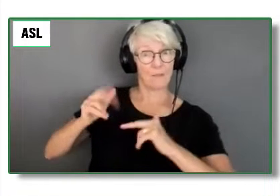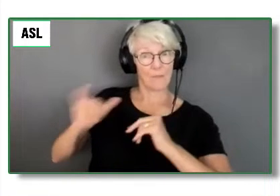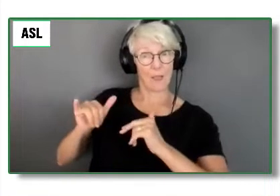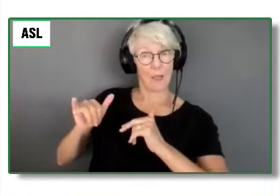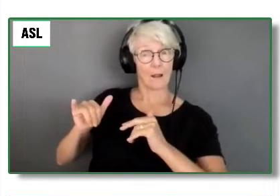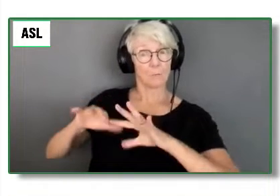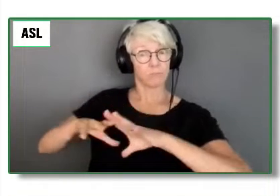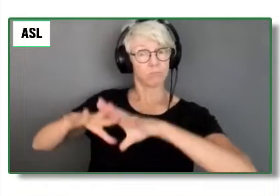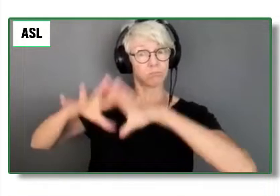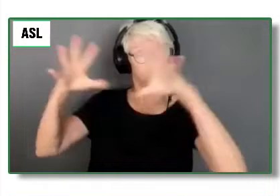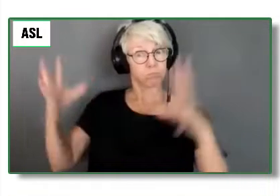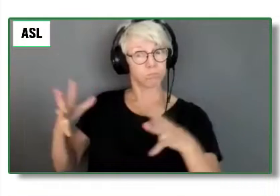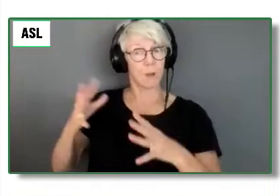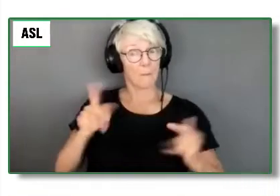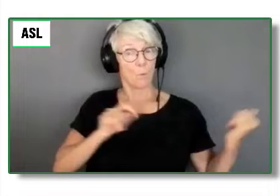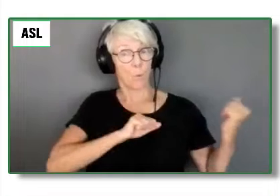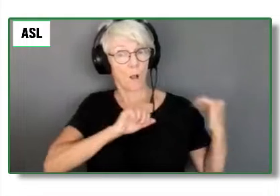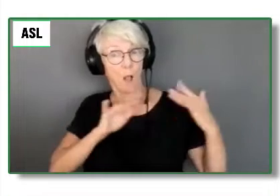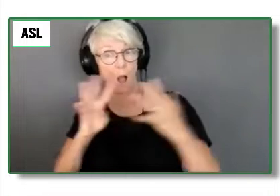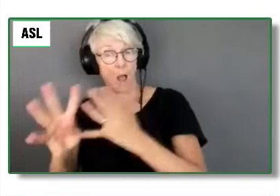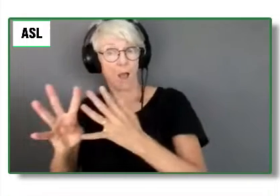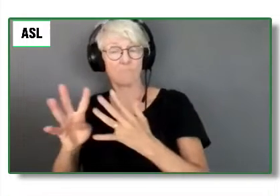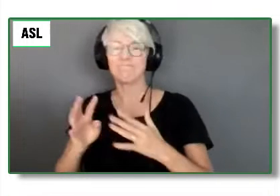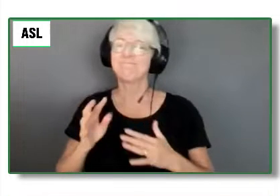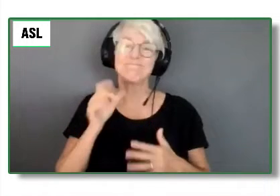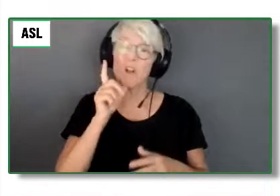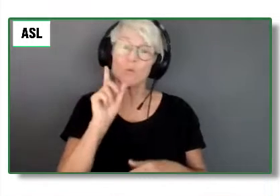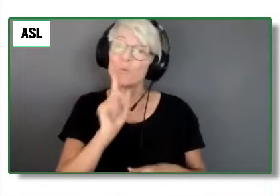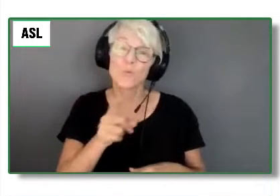been excluded. And we know from other marginalized